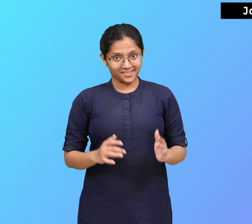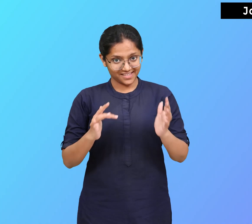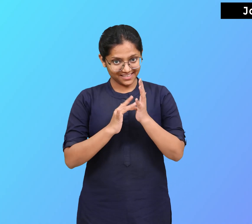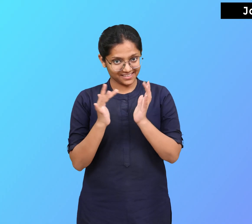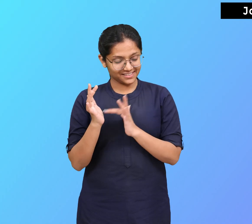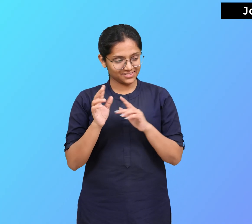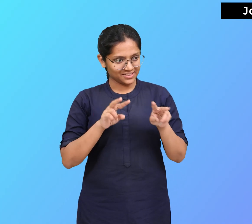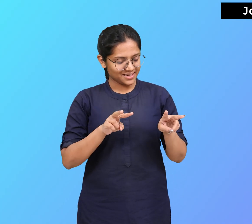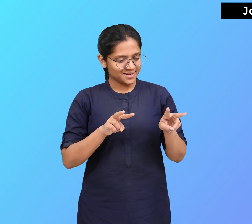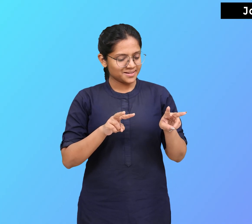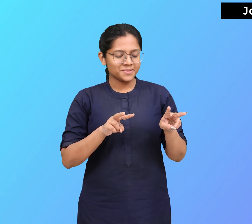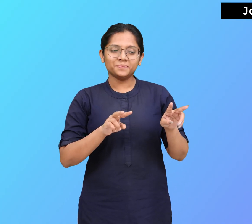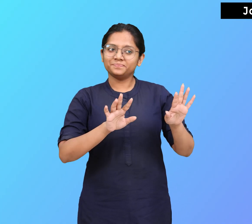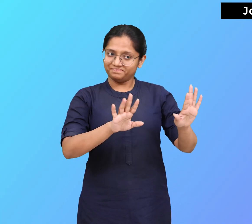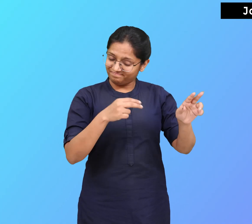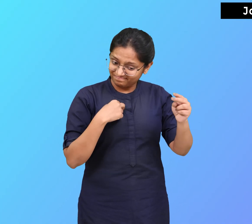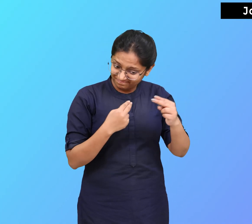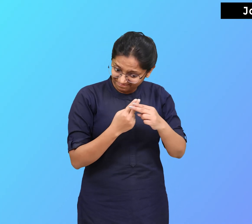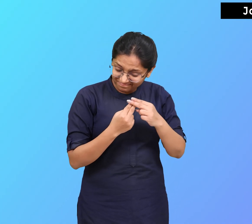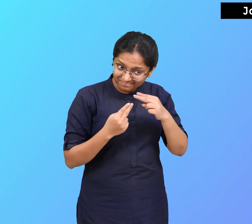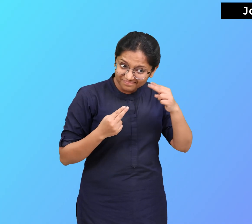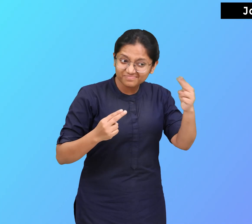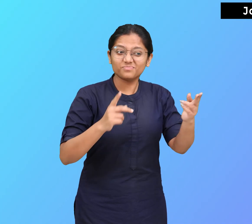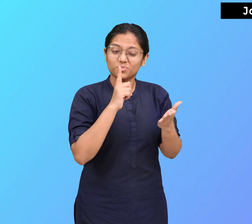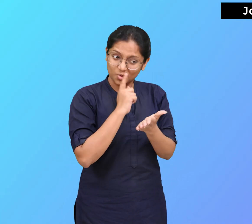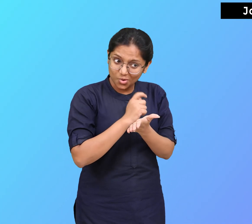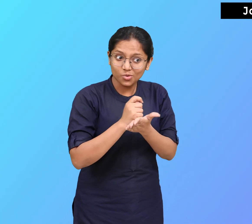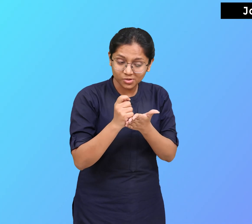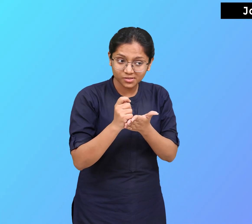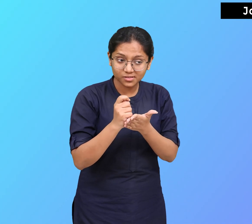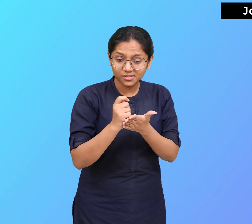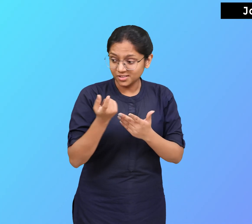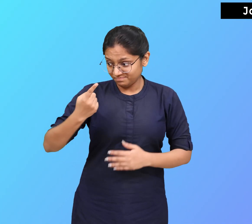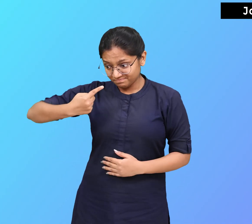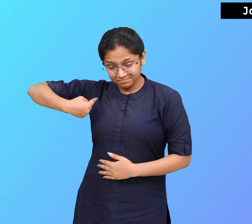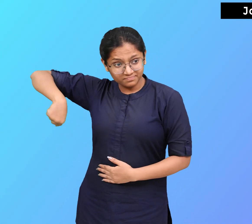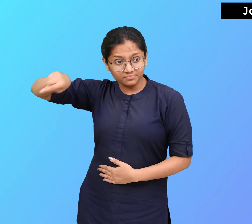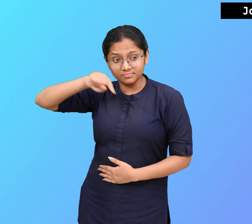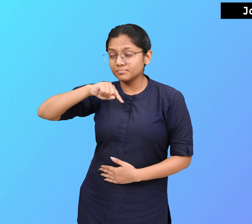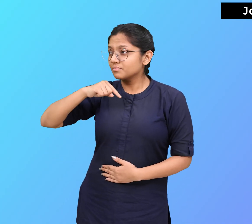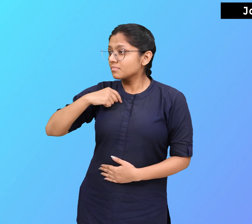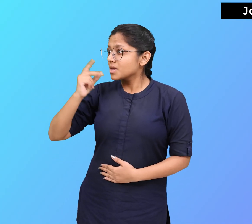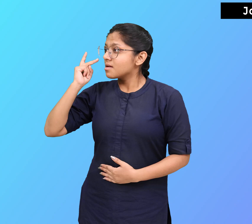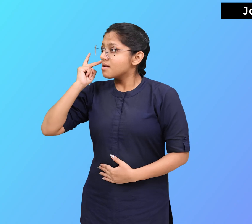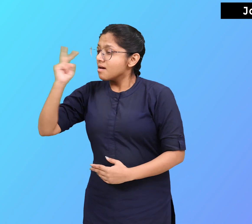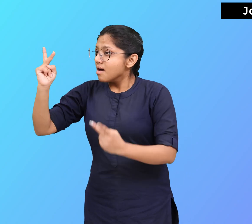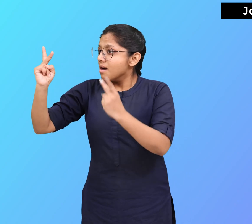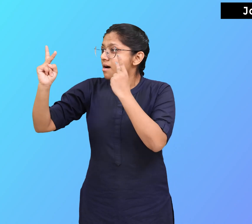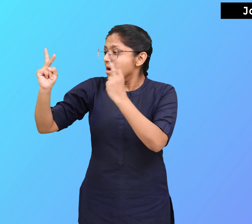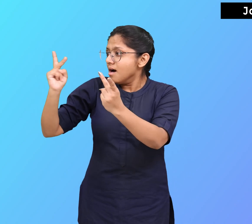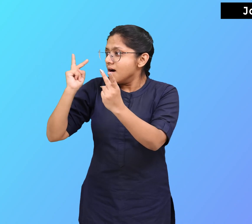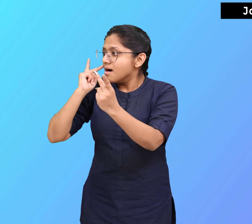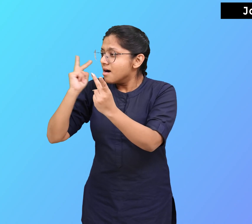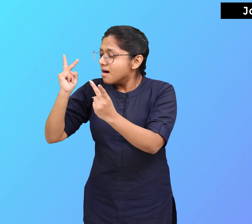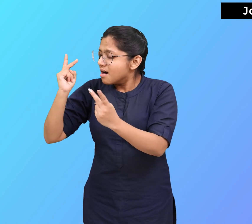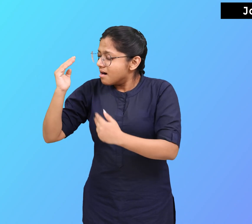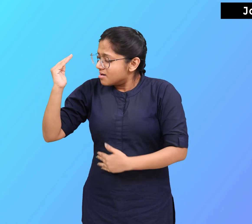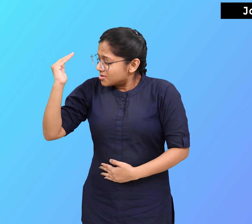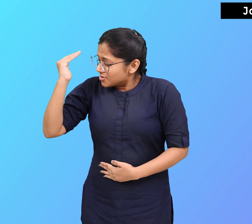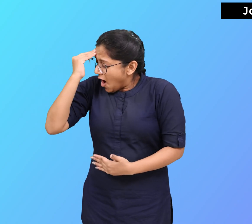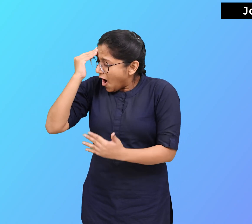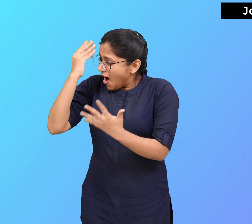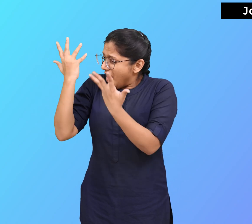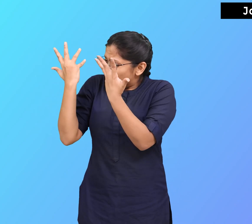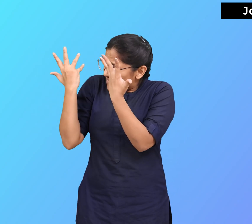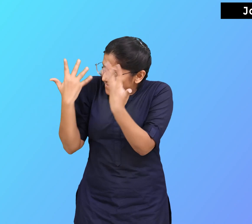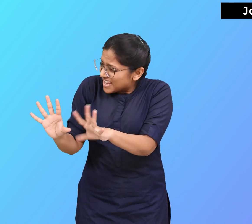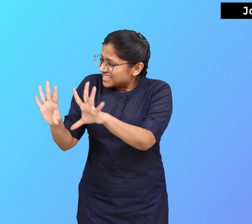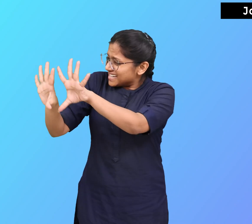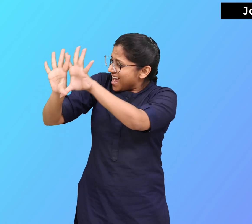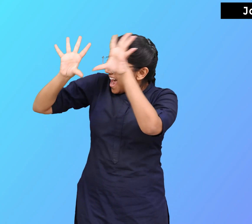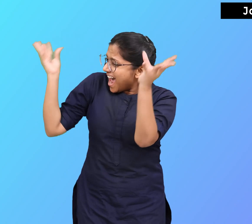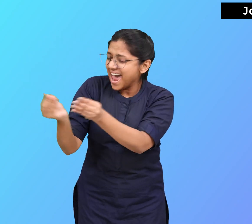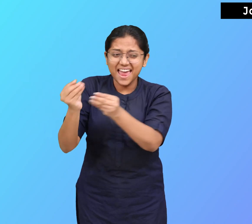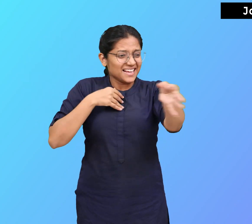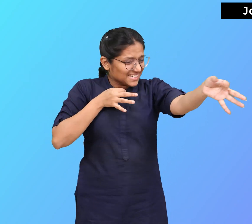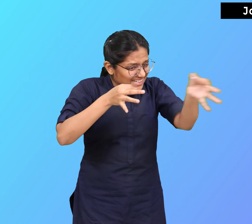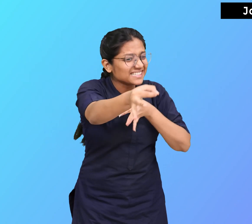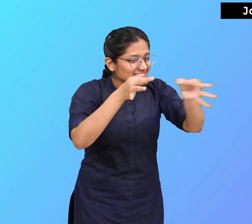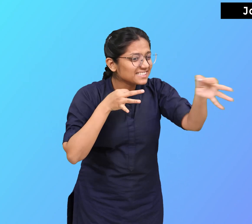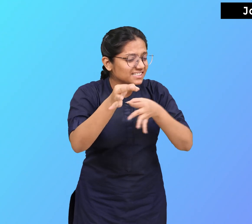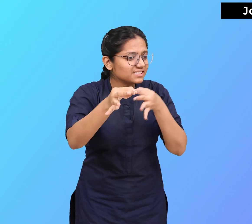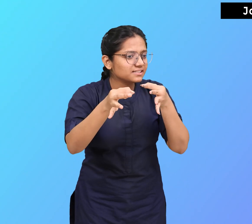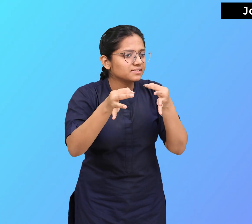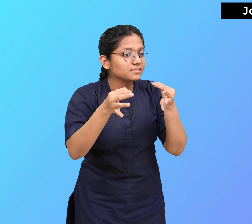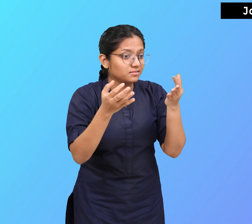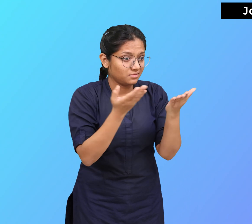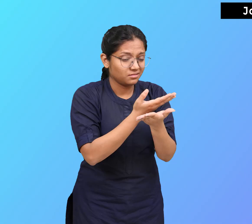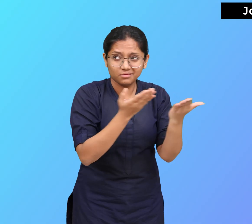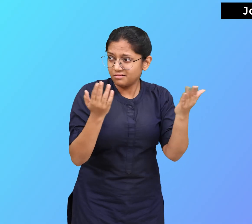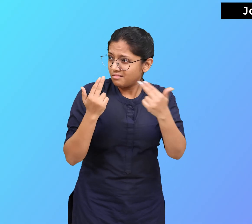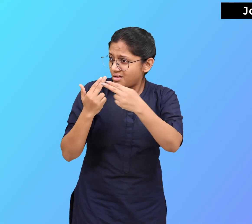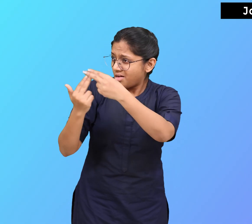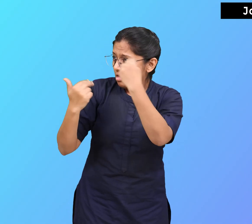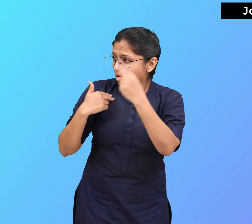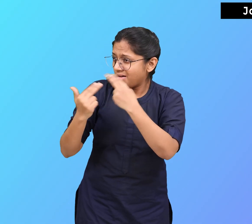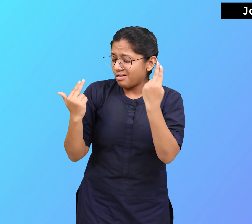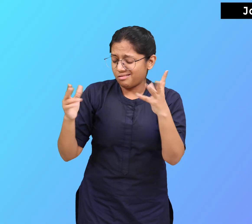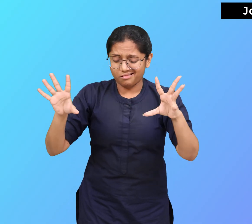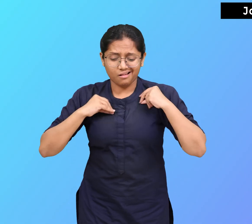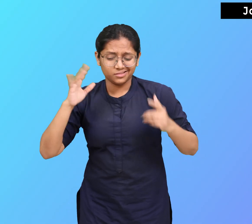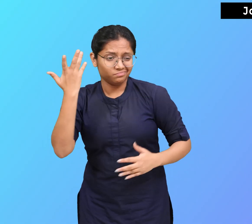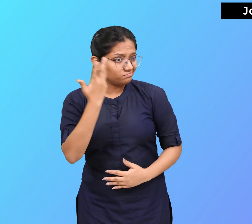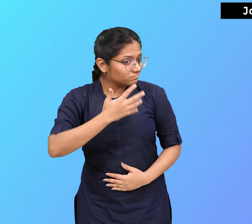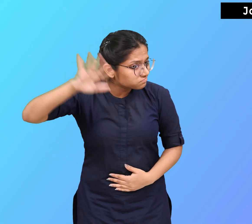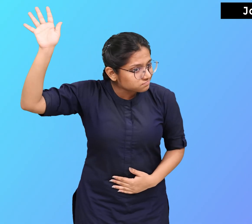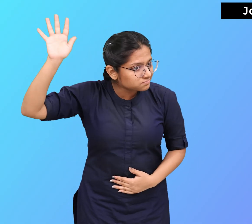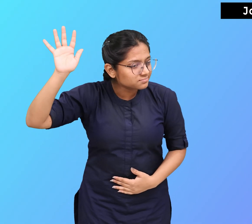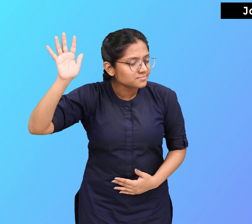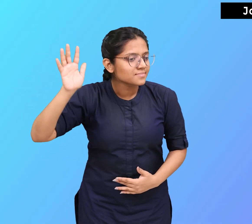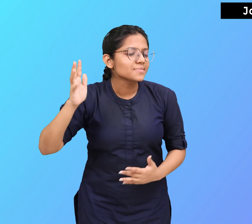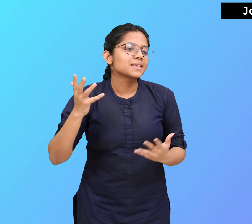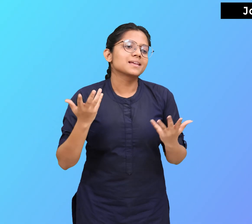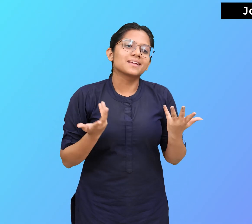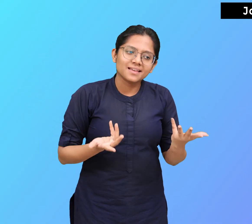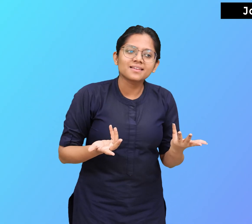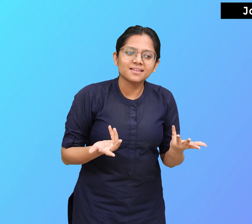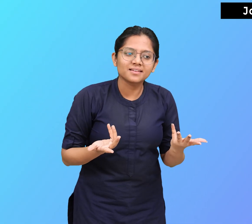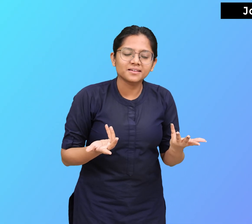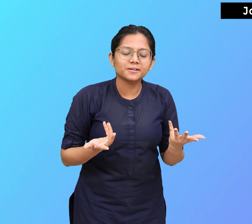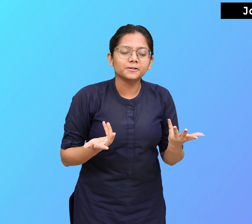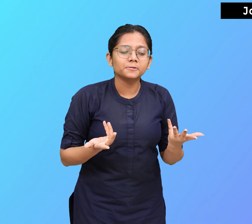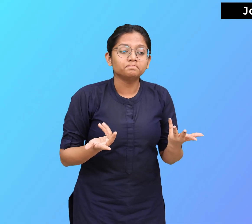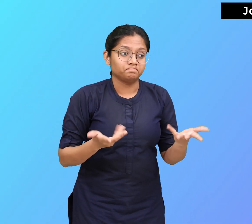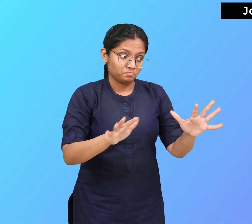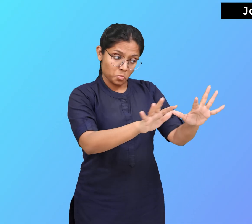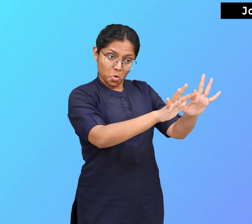The truth is, we talk about what we know. We tell about what we have seen. But you people don’t accept what we tell you.